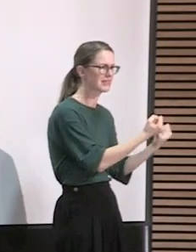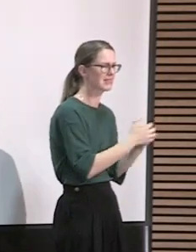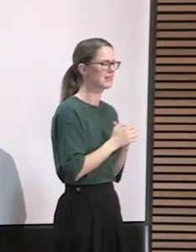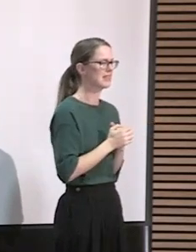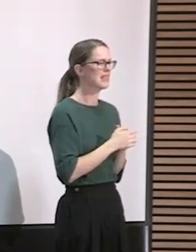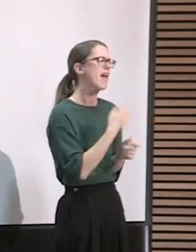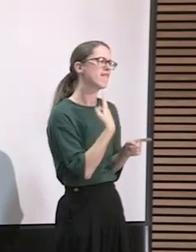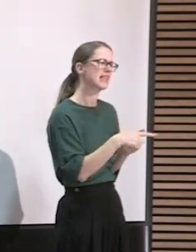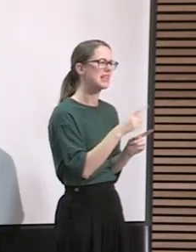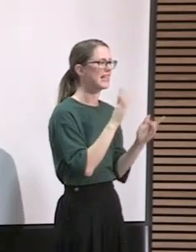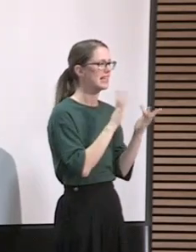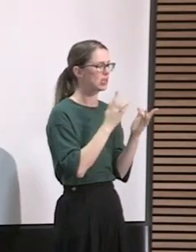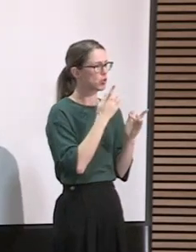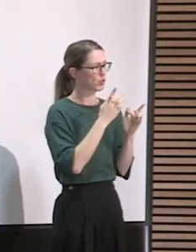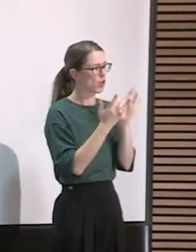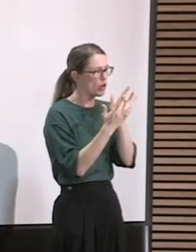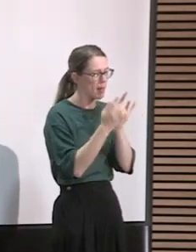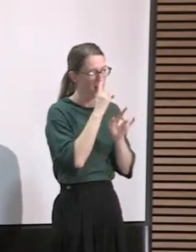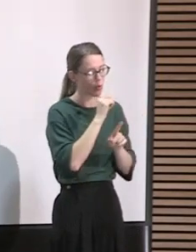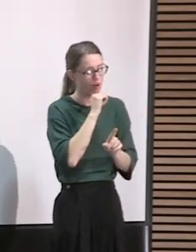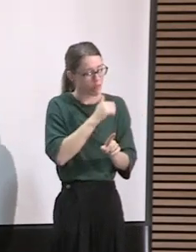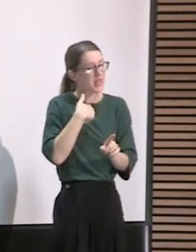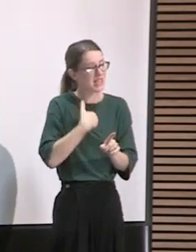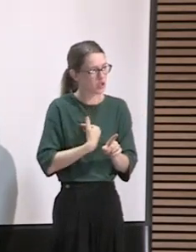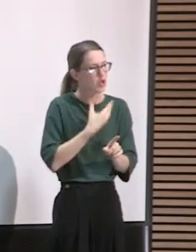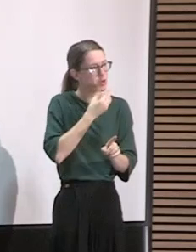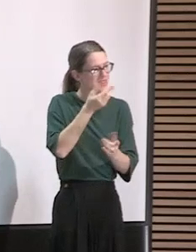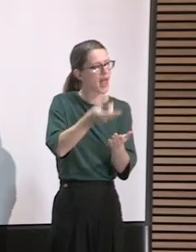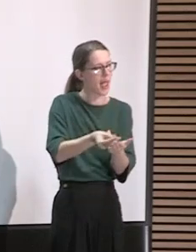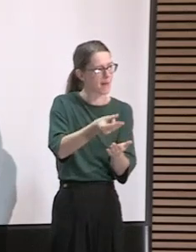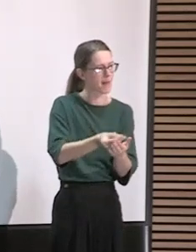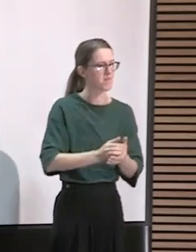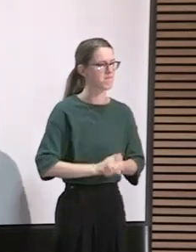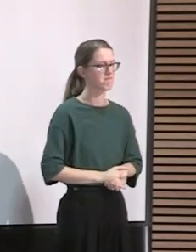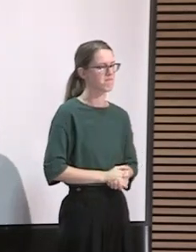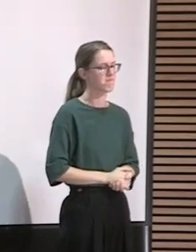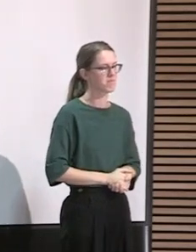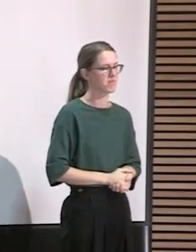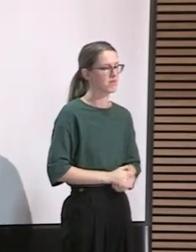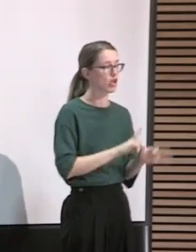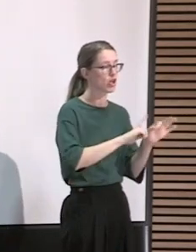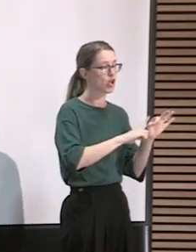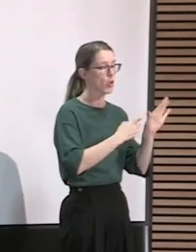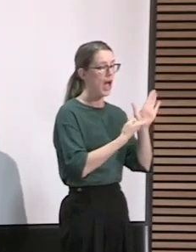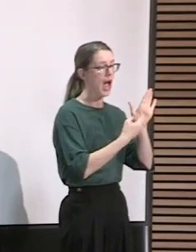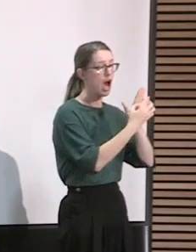and for the transport operators, and it's also faster and easier to get in touch with people through the